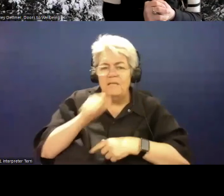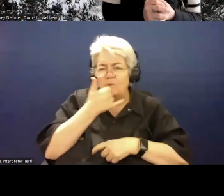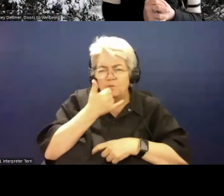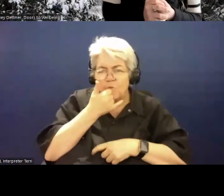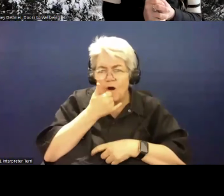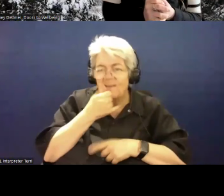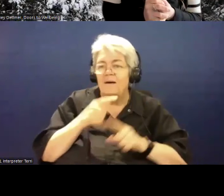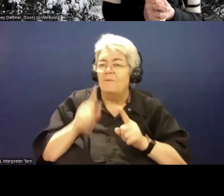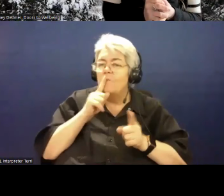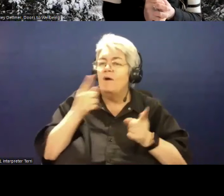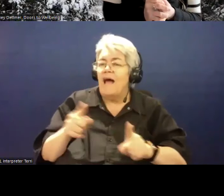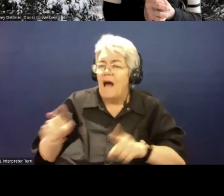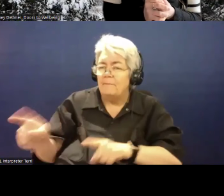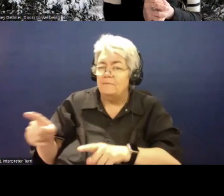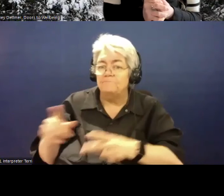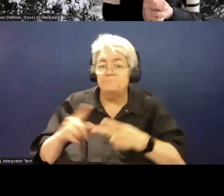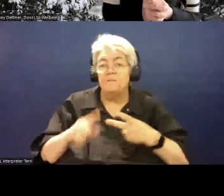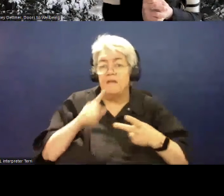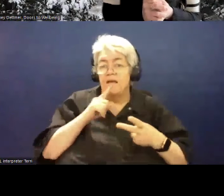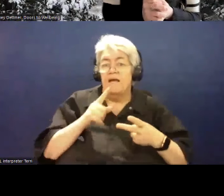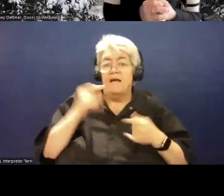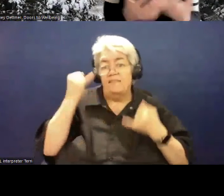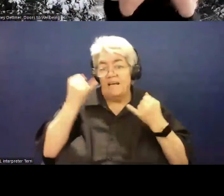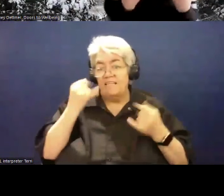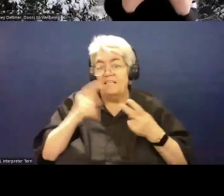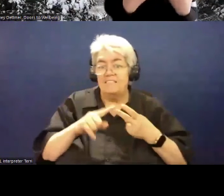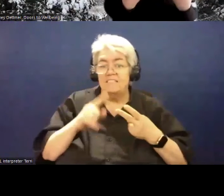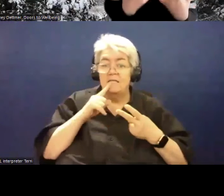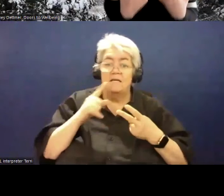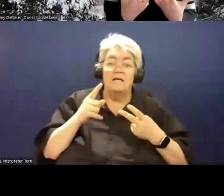THE EARLIER THINGS TO ADDRESS AND GOING WITH THE FLOW THAT I WANT